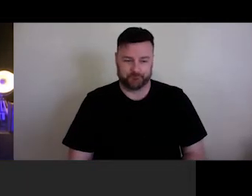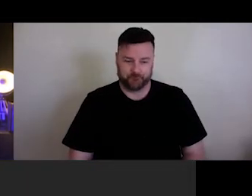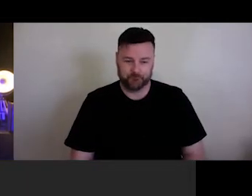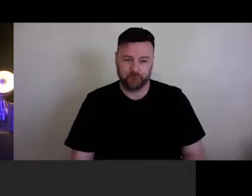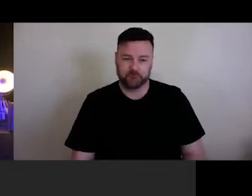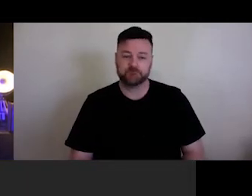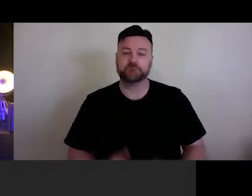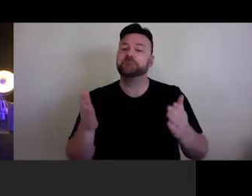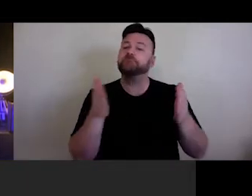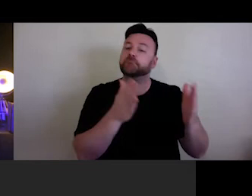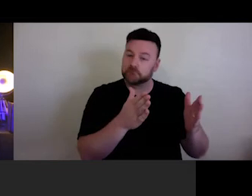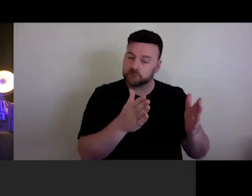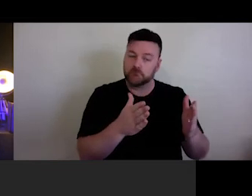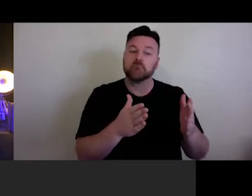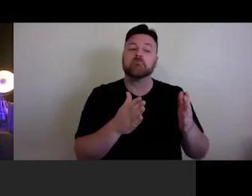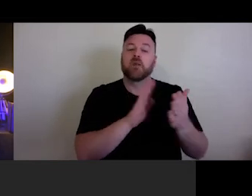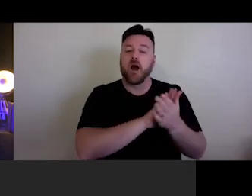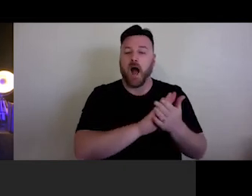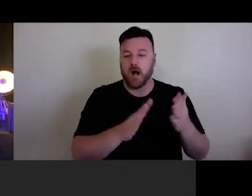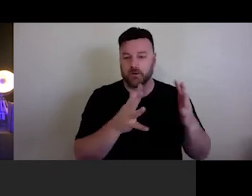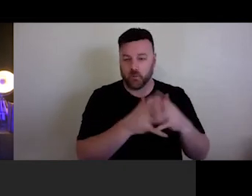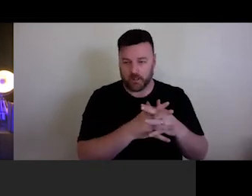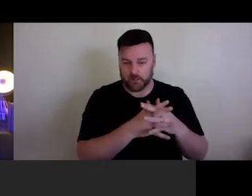exoin thing we recommend is the hardware model. For me personally, I